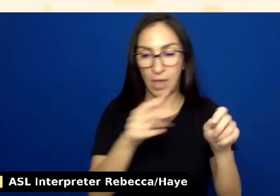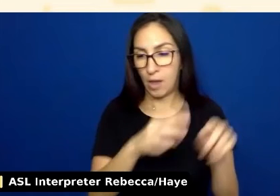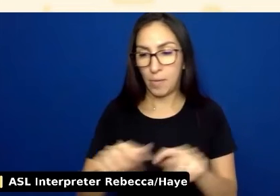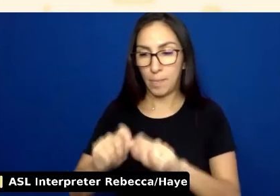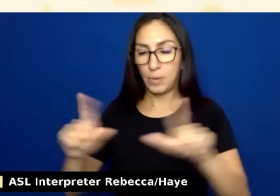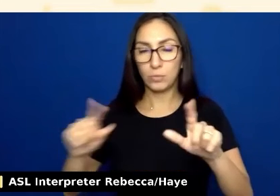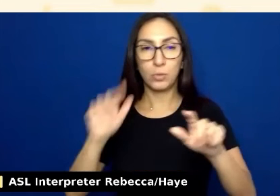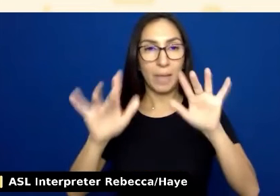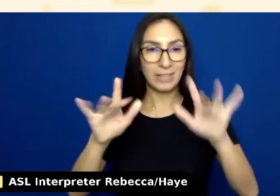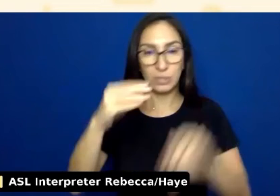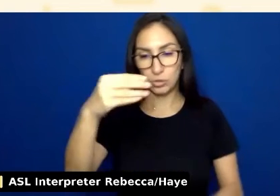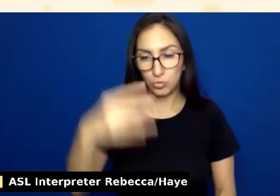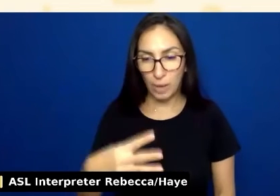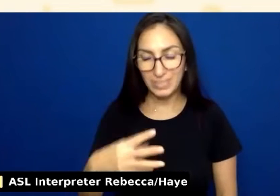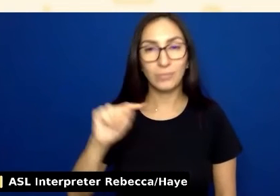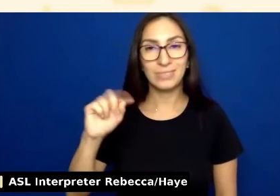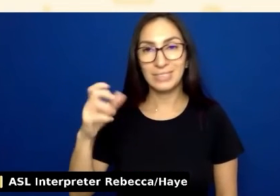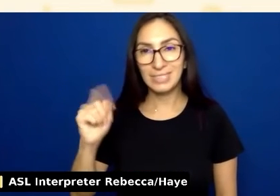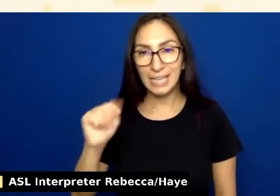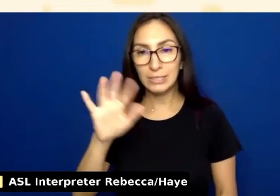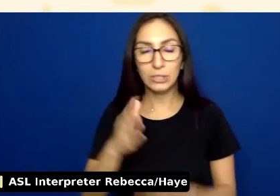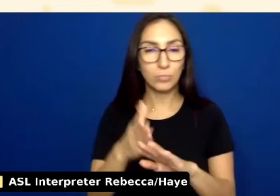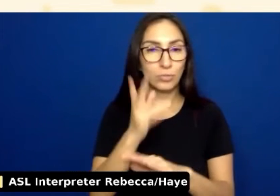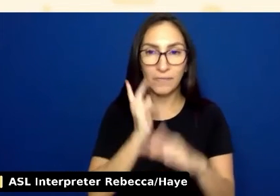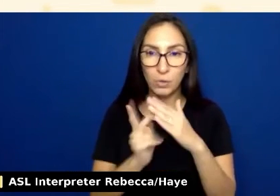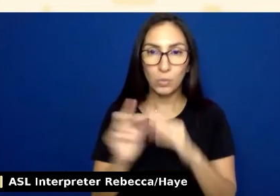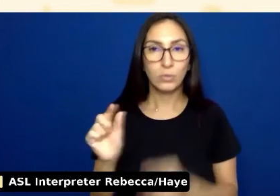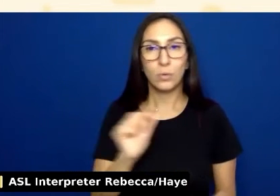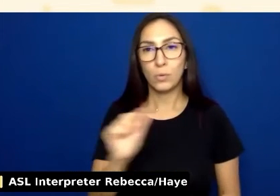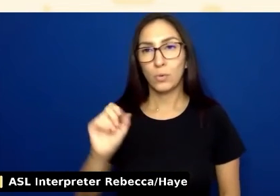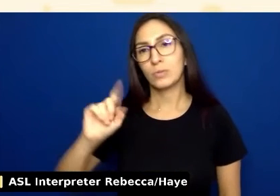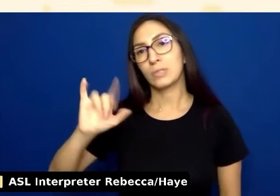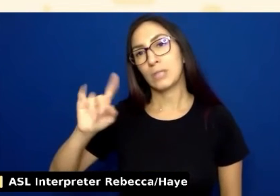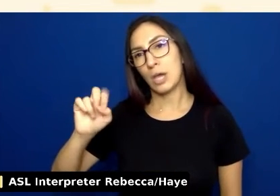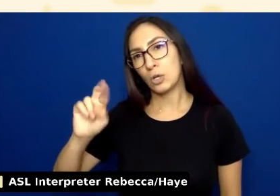textareas, previews, sliders and so on.